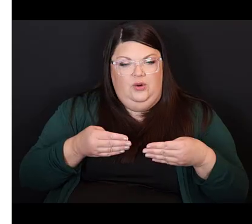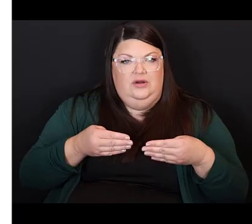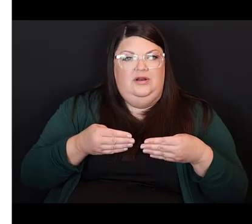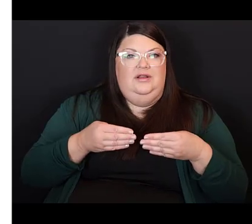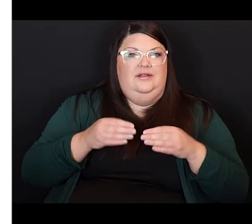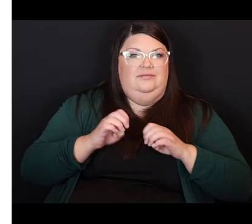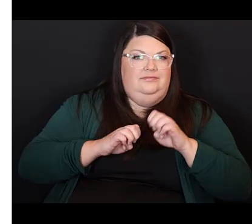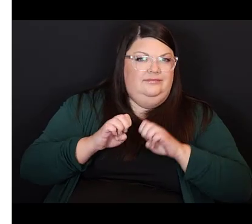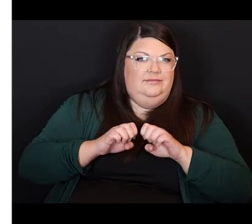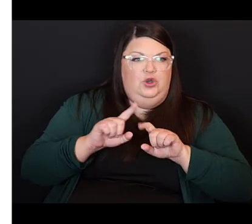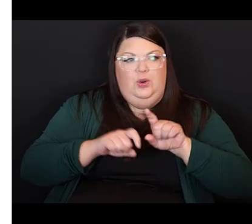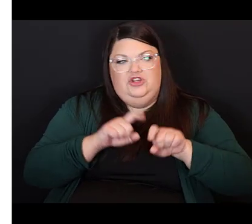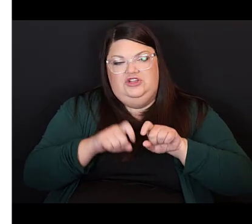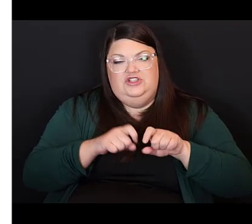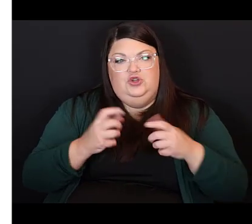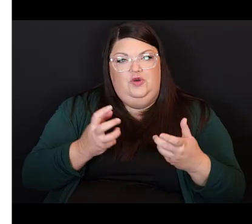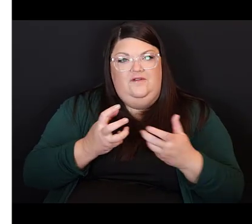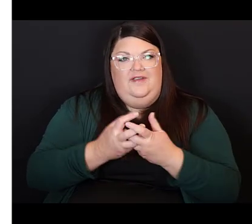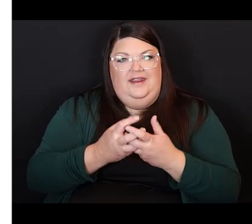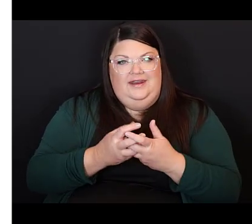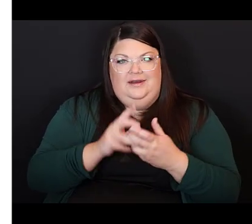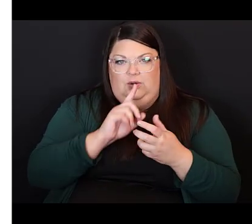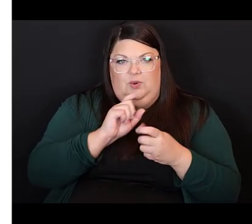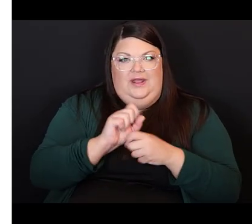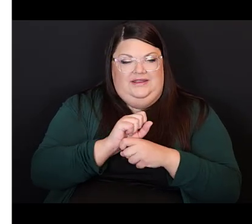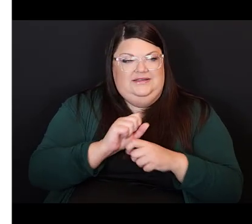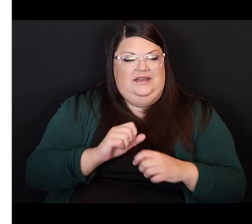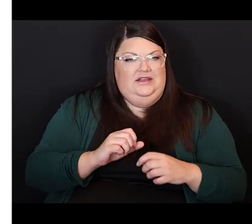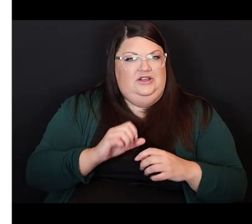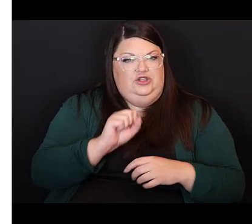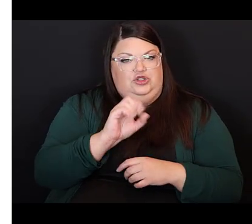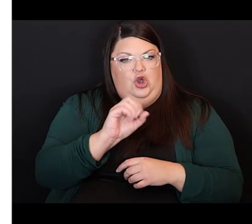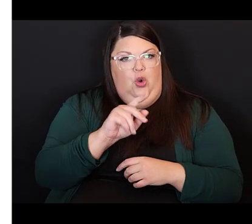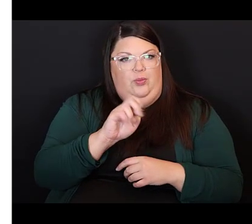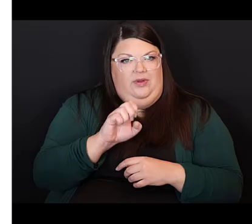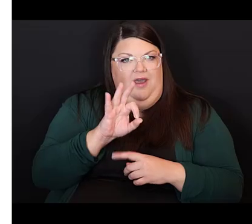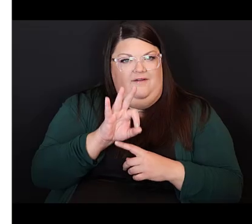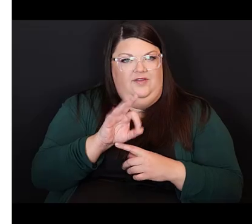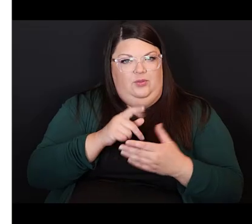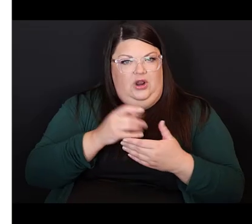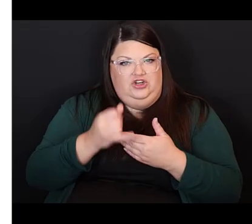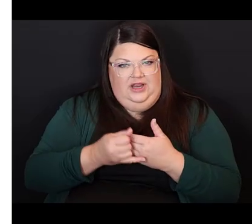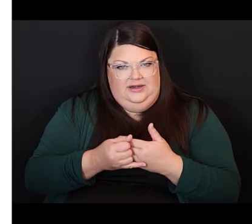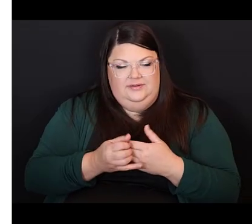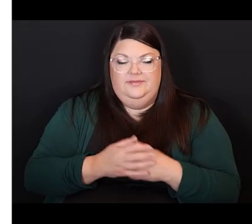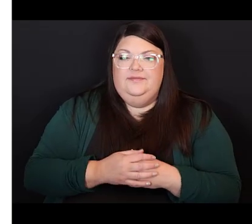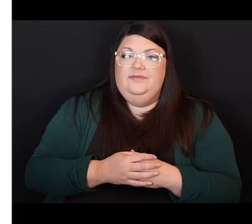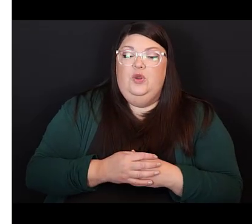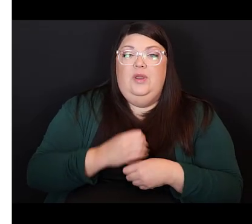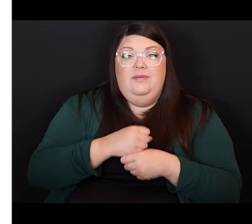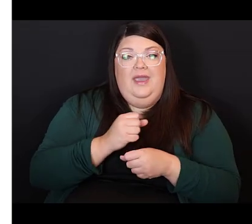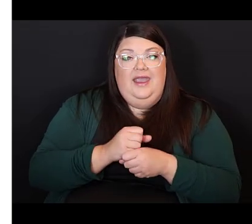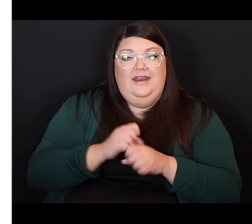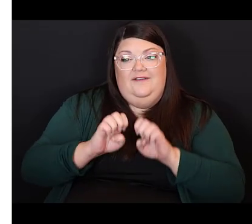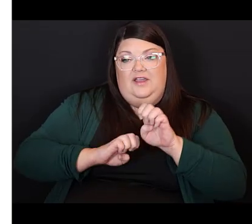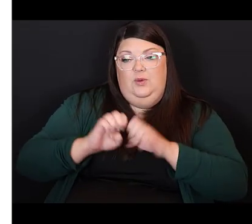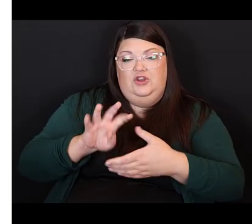fit within a realistic scope of the project. We created an “evaluation matrix” which was derived